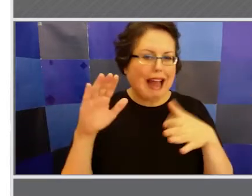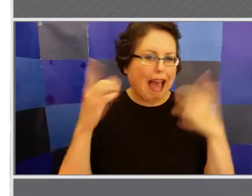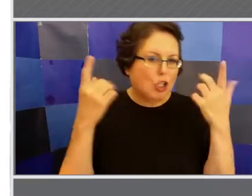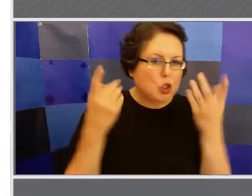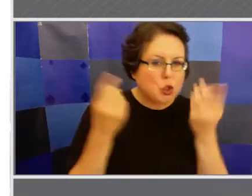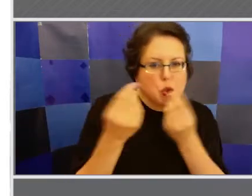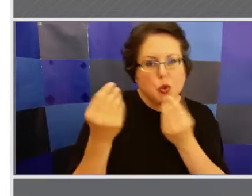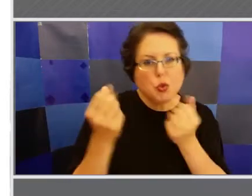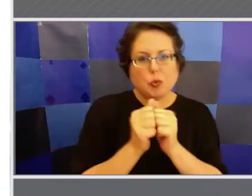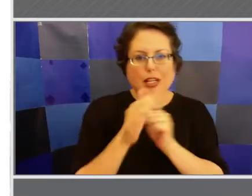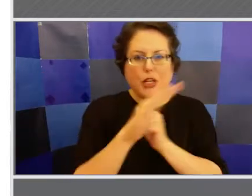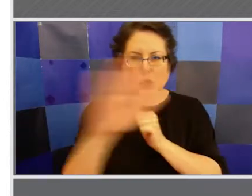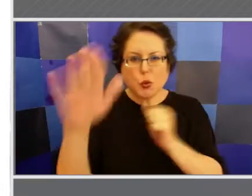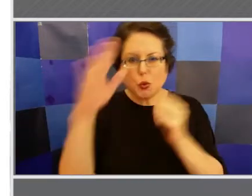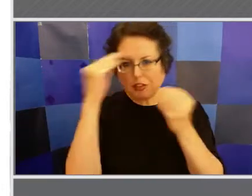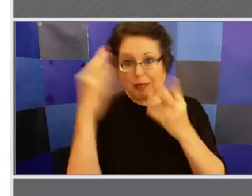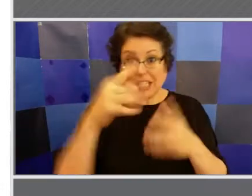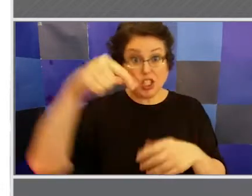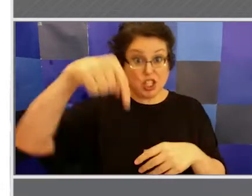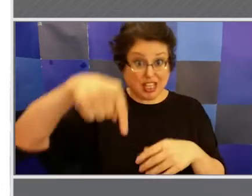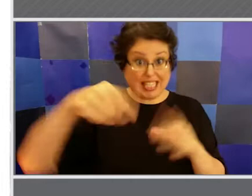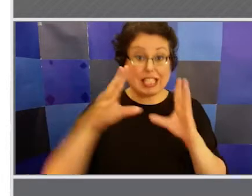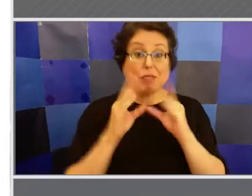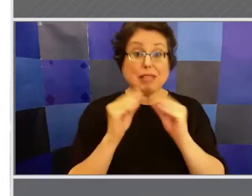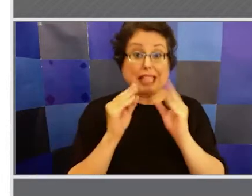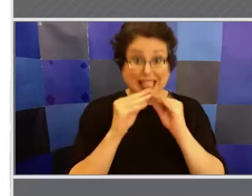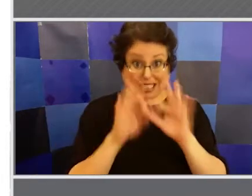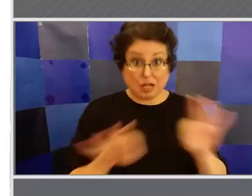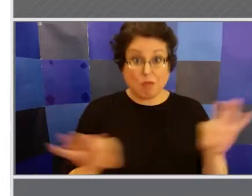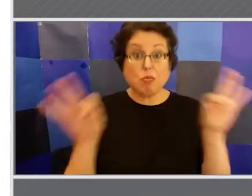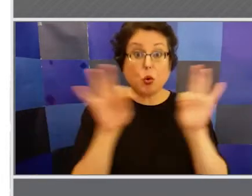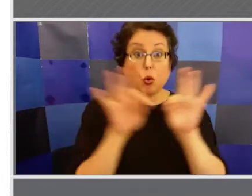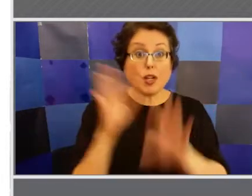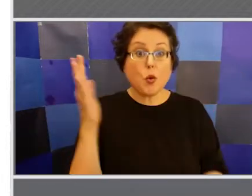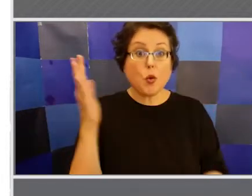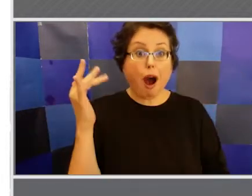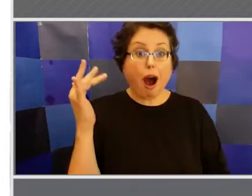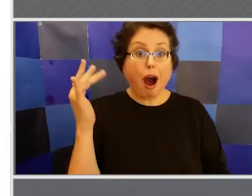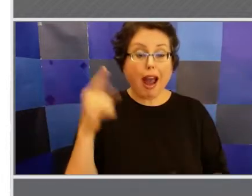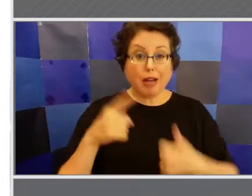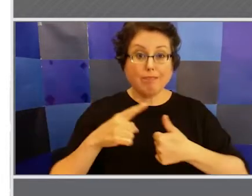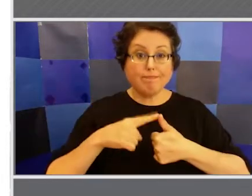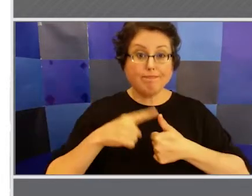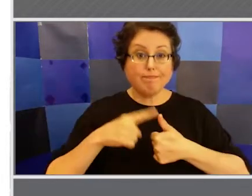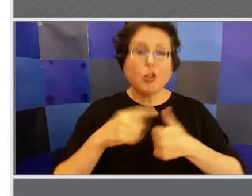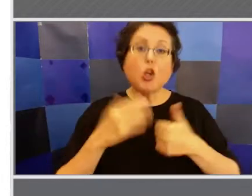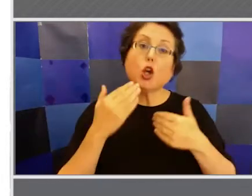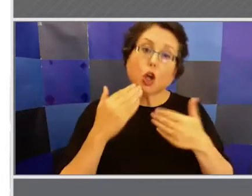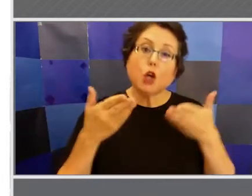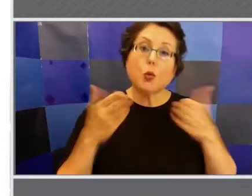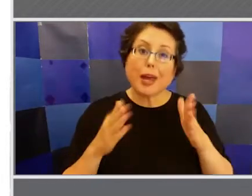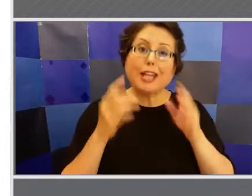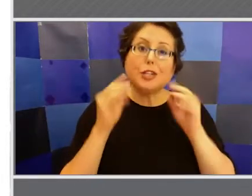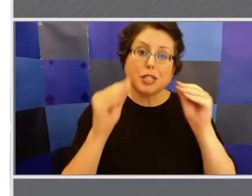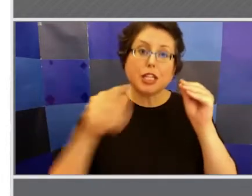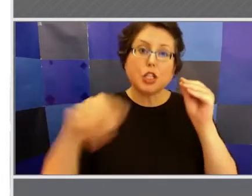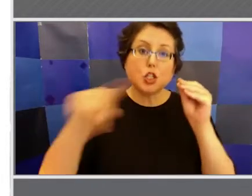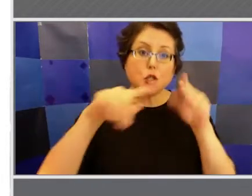These meetings are really important in a couple of ways one is it's a great way for us to teach you about the capital budget the process of how it's made.